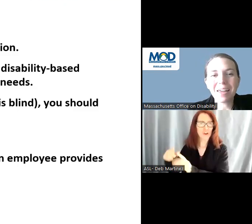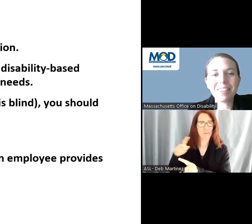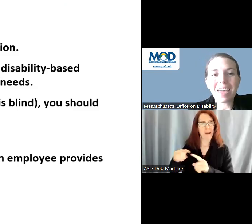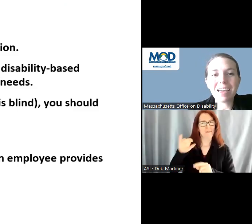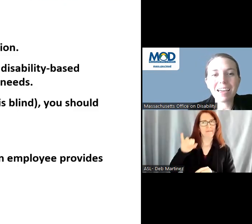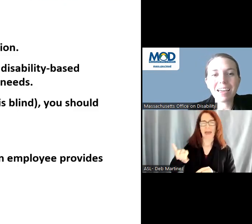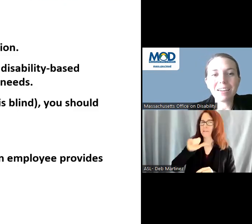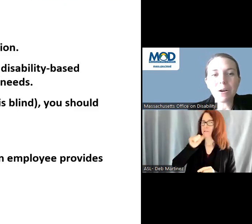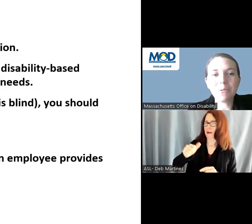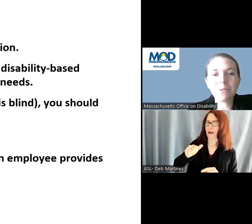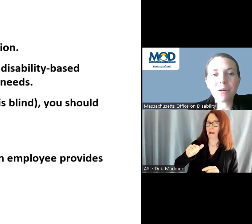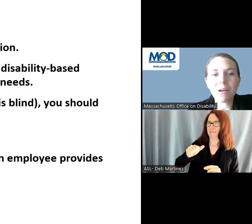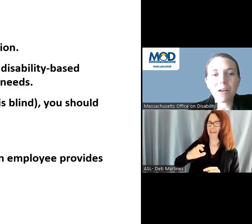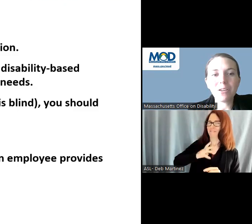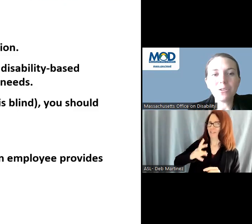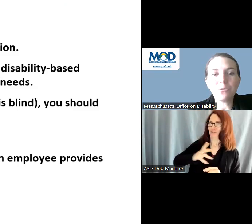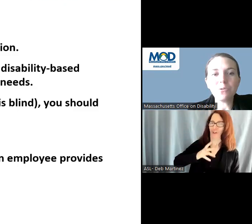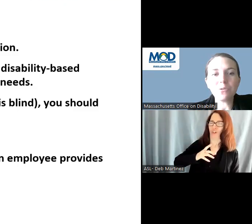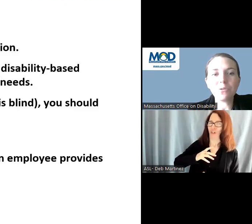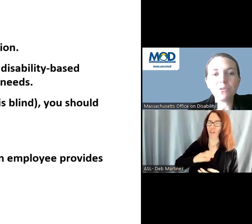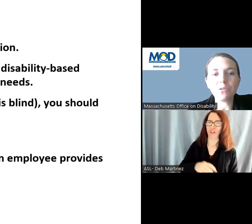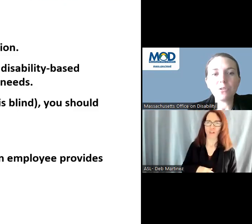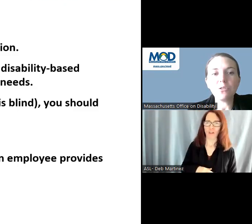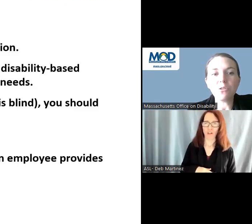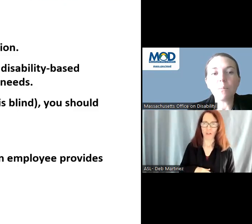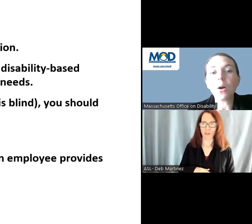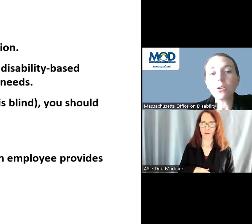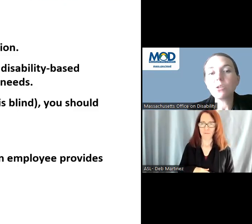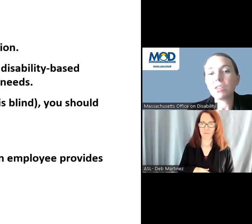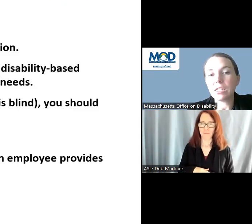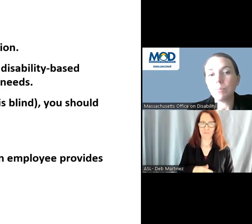they you know you a person with a disability